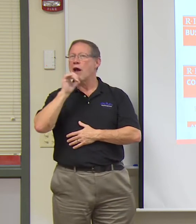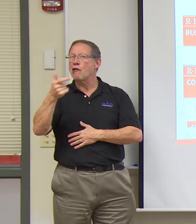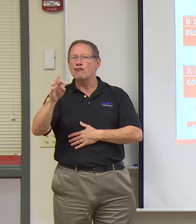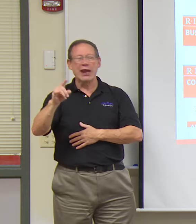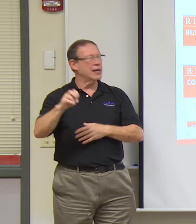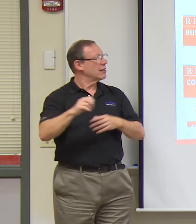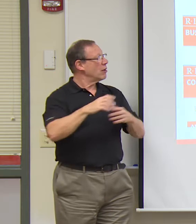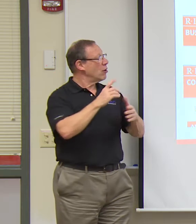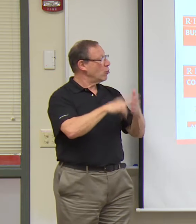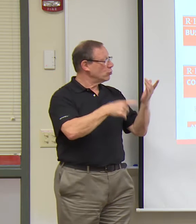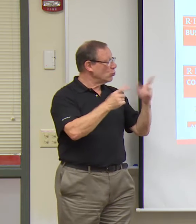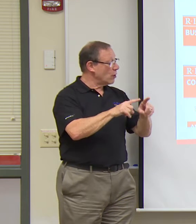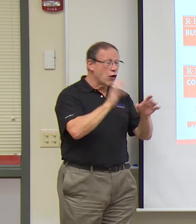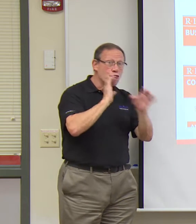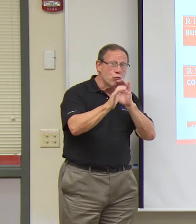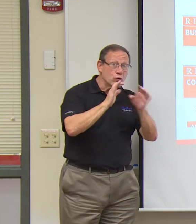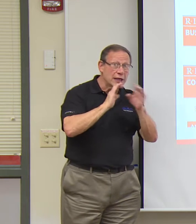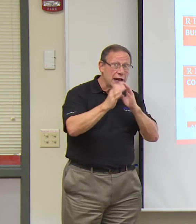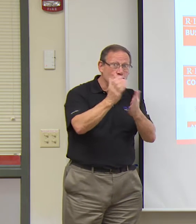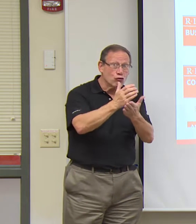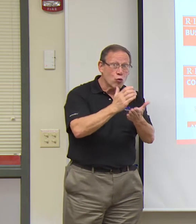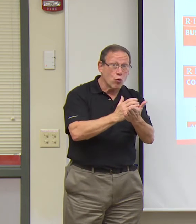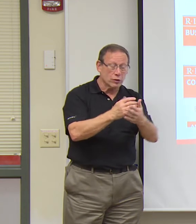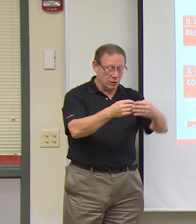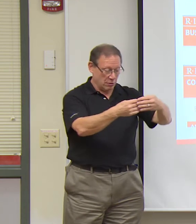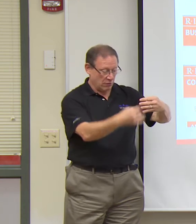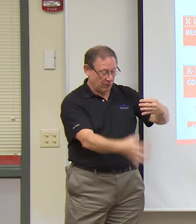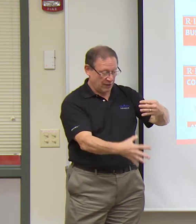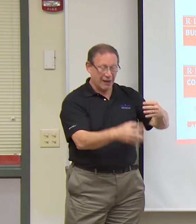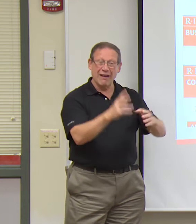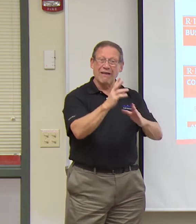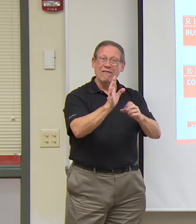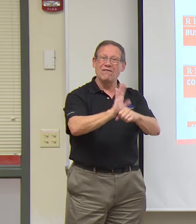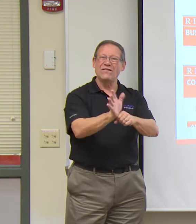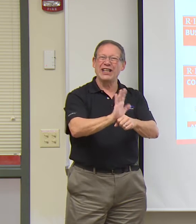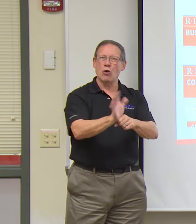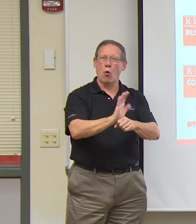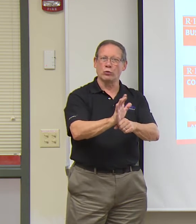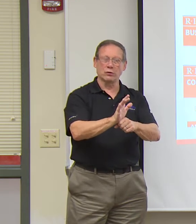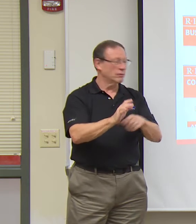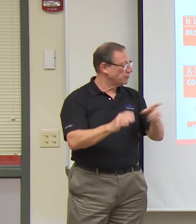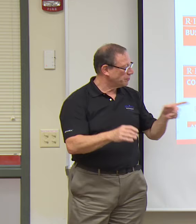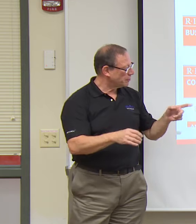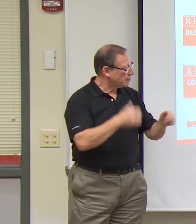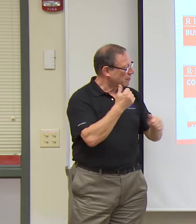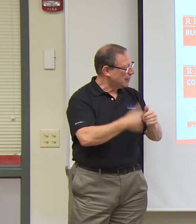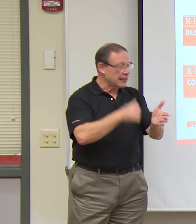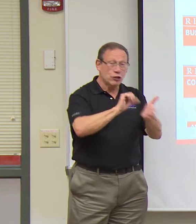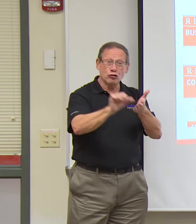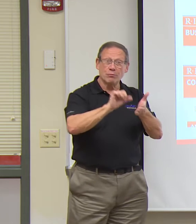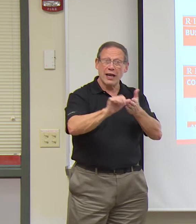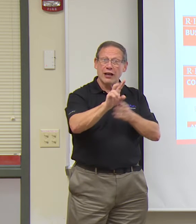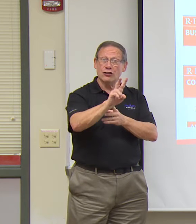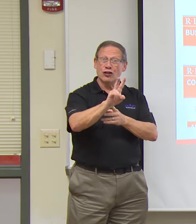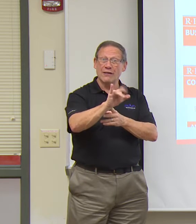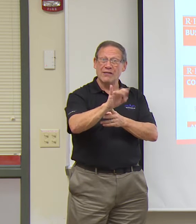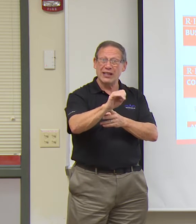the videos are each on a page for each quarter of the course as the instructor has it set up, and you could put a drop-down.